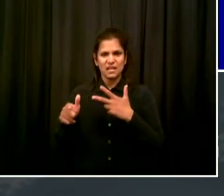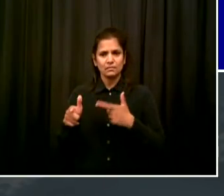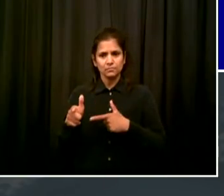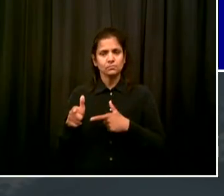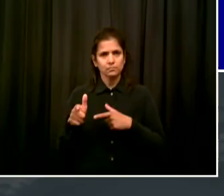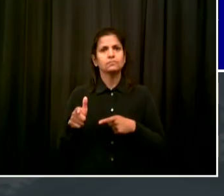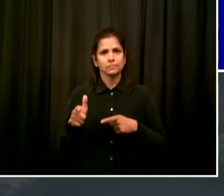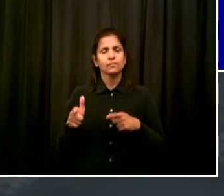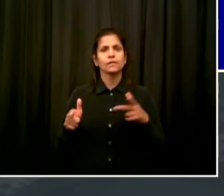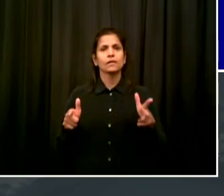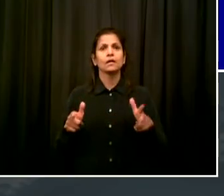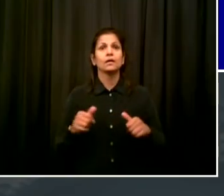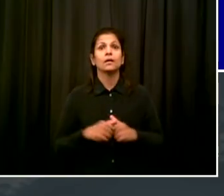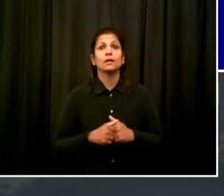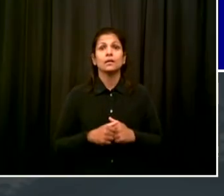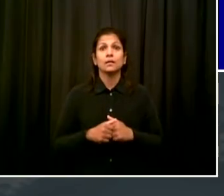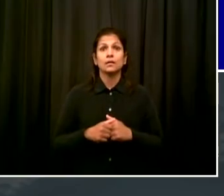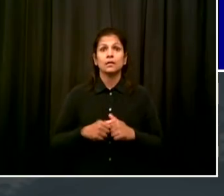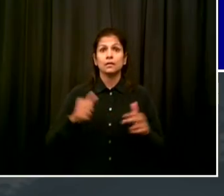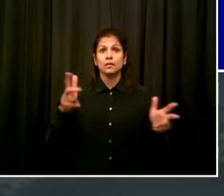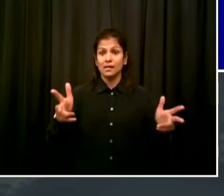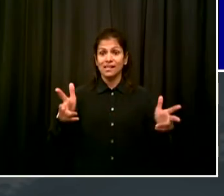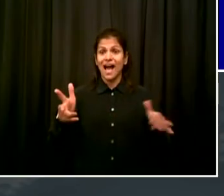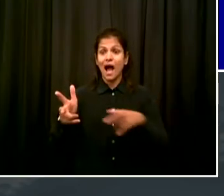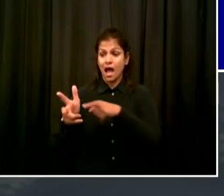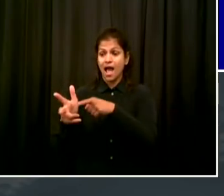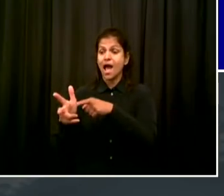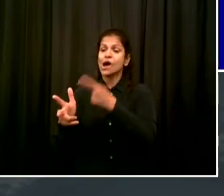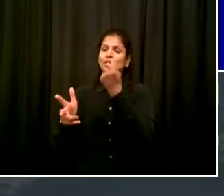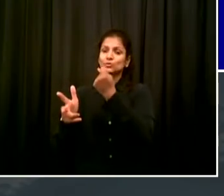YOUR SIDE OF STREET . YOUR SIDE OF E TH